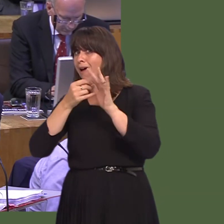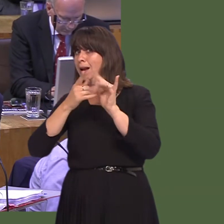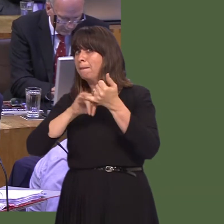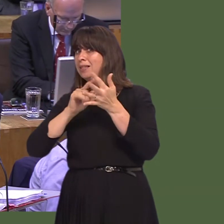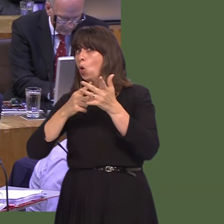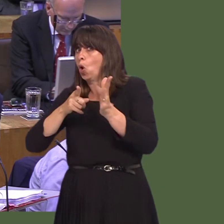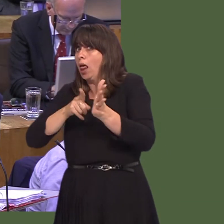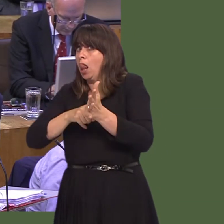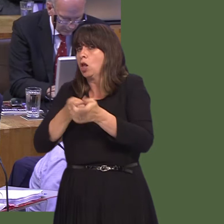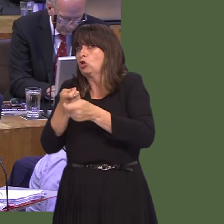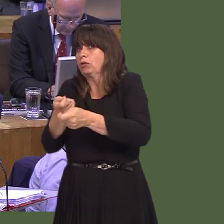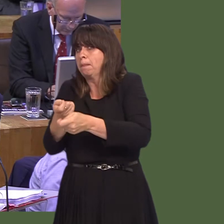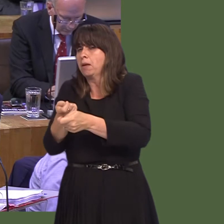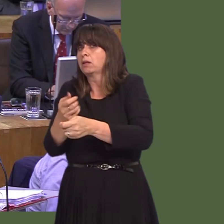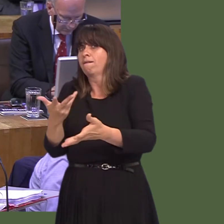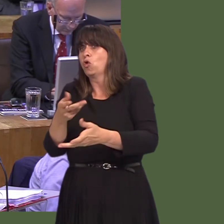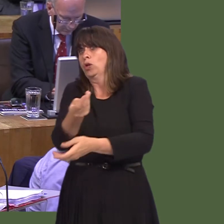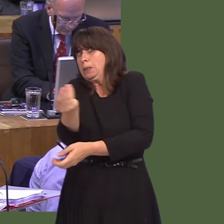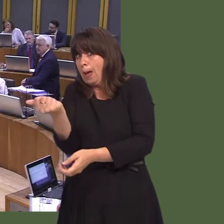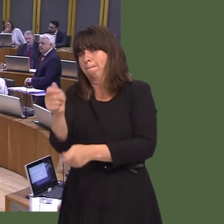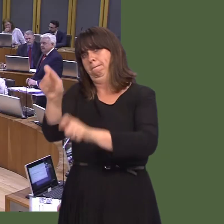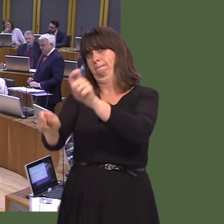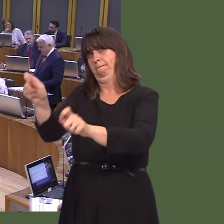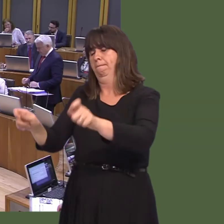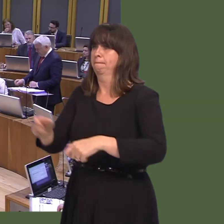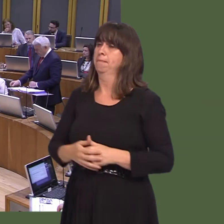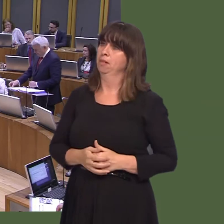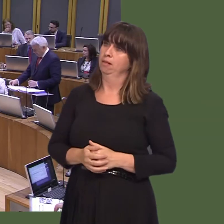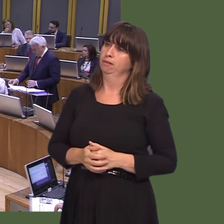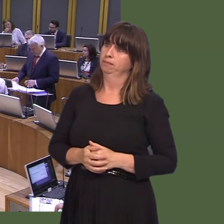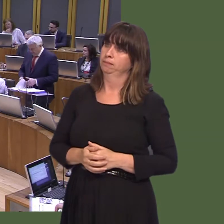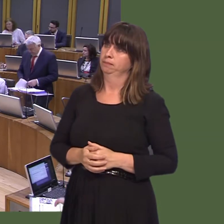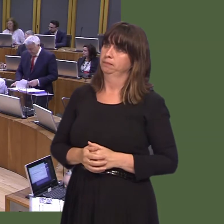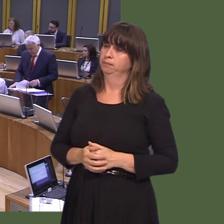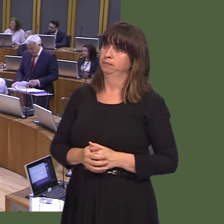it might deliver for the welfare of some patients. Rhun ap Iorwerth AM: 8.